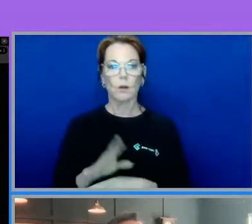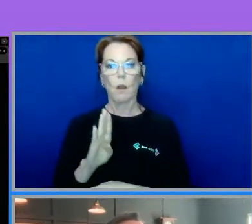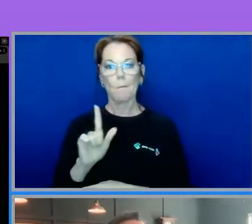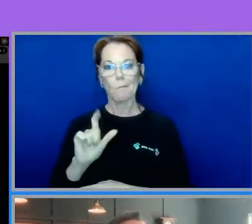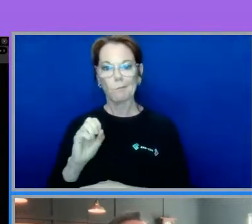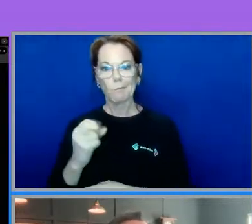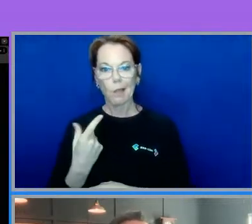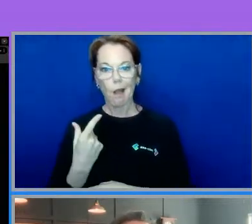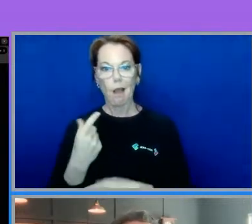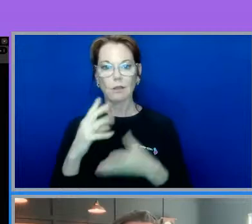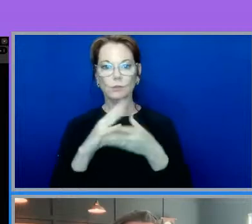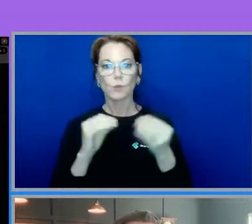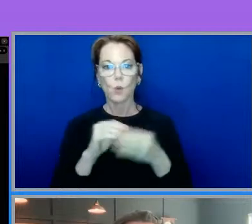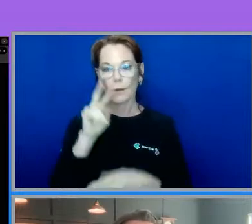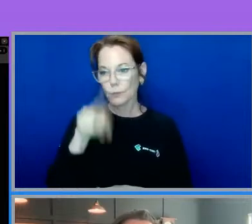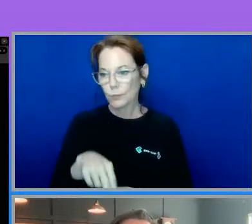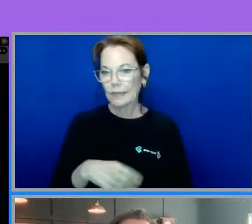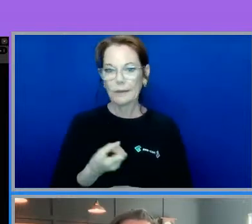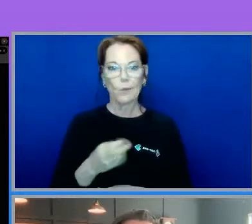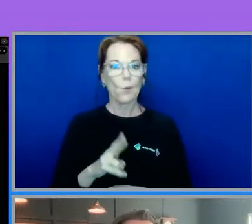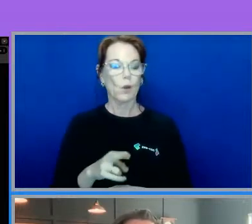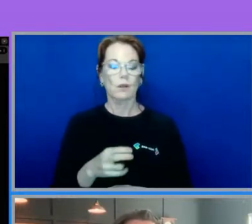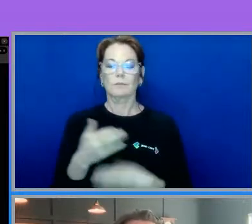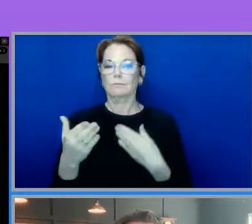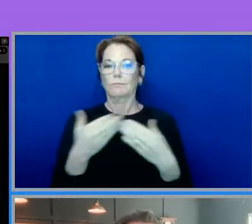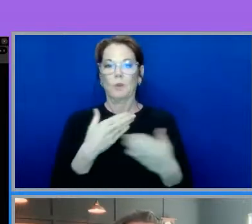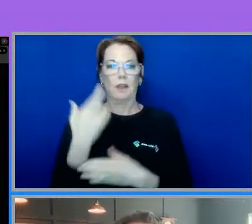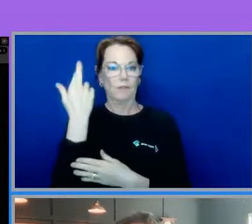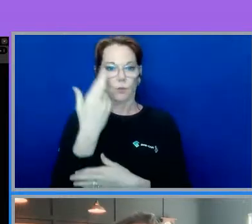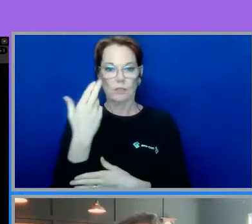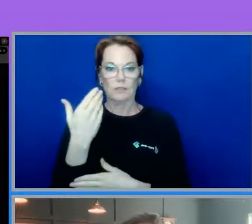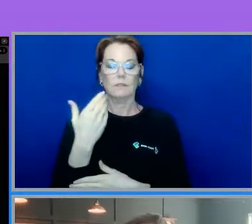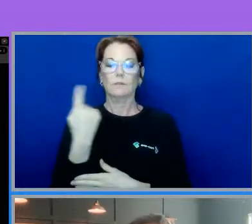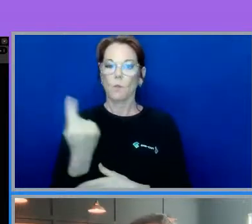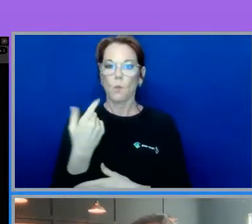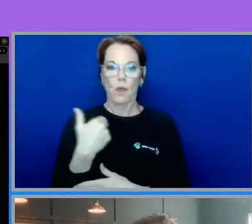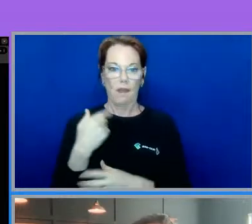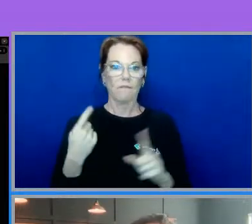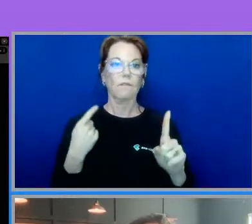using a product for their daily tasks, there's always a goal. So